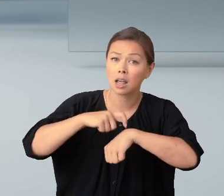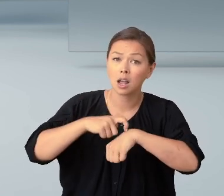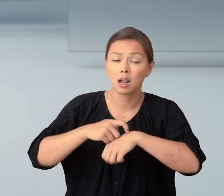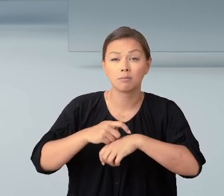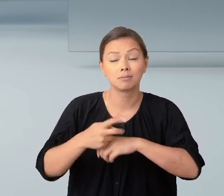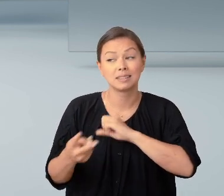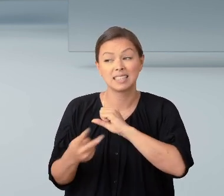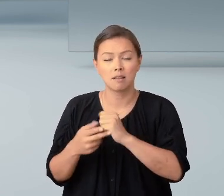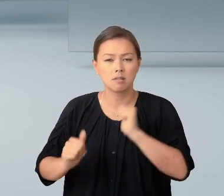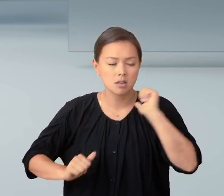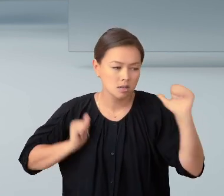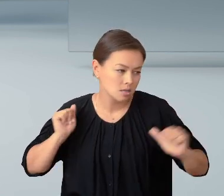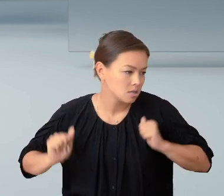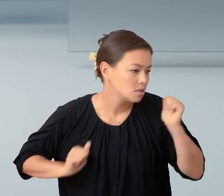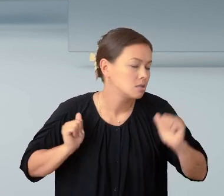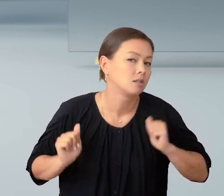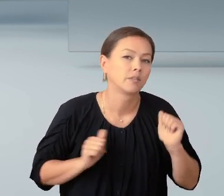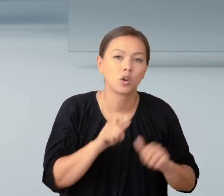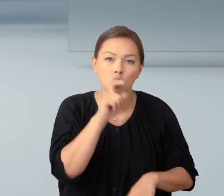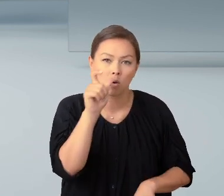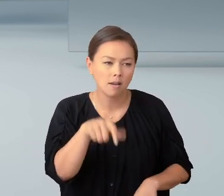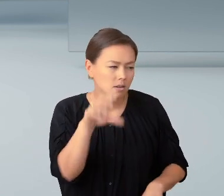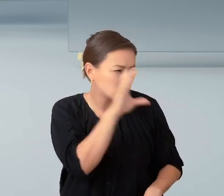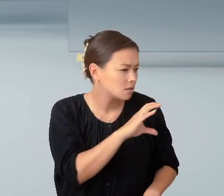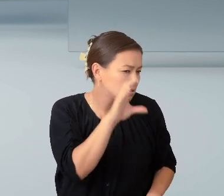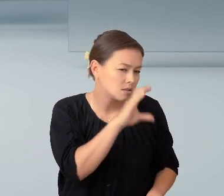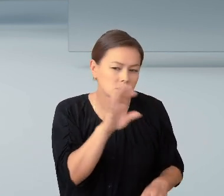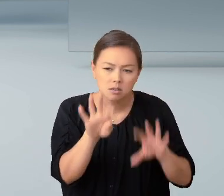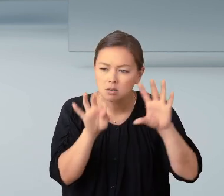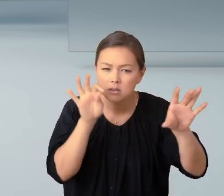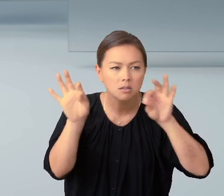without having to use traditional menus, and rapidly onboard new